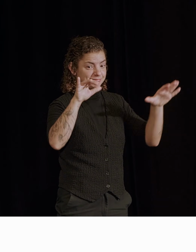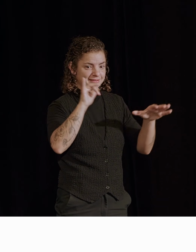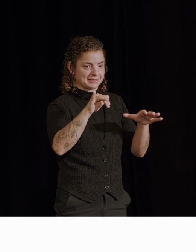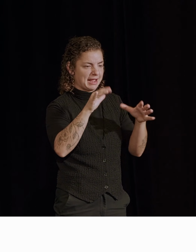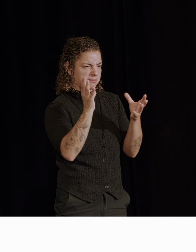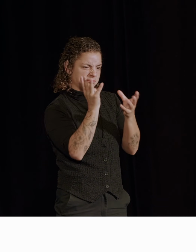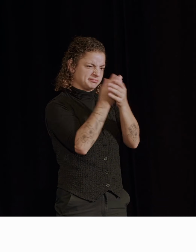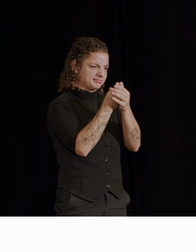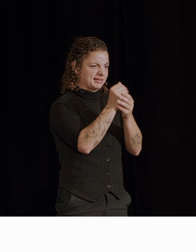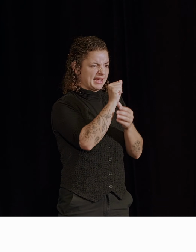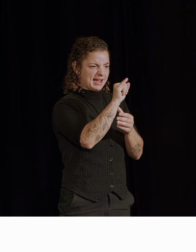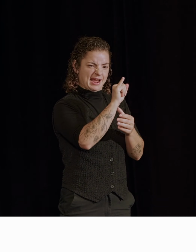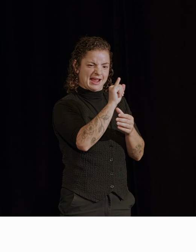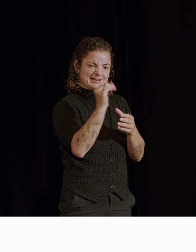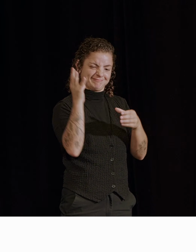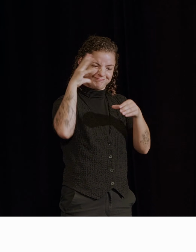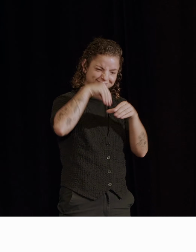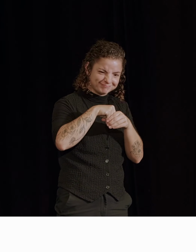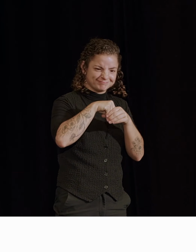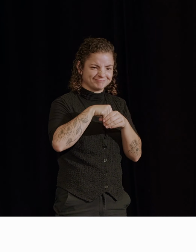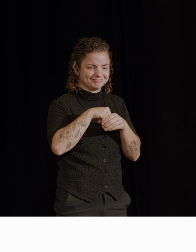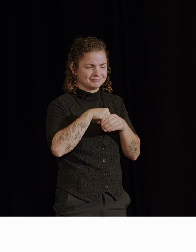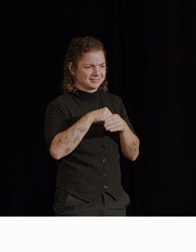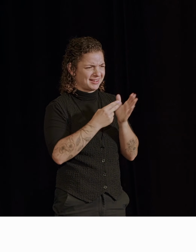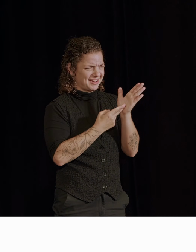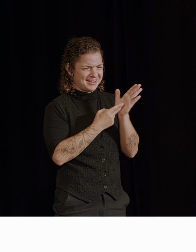I have to be honest, it was a bit of an uphill battle inside the company at first